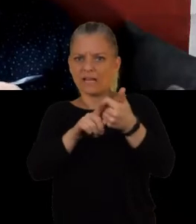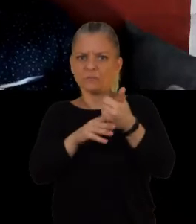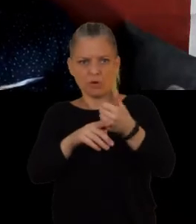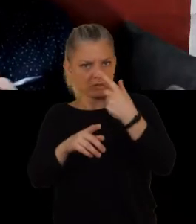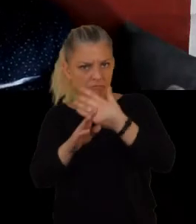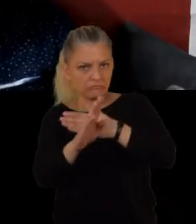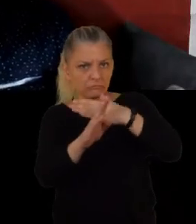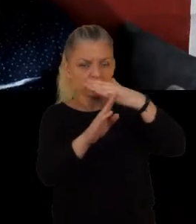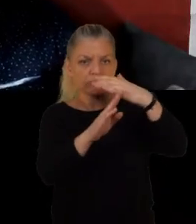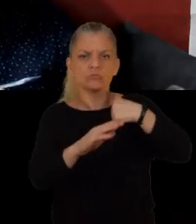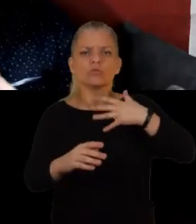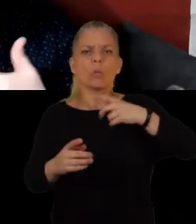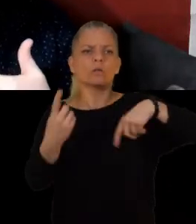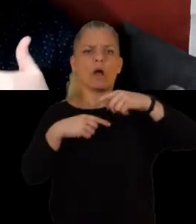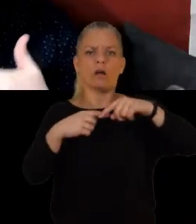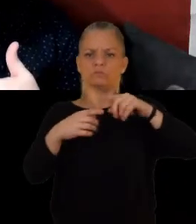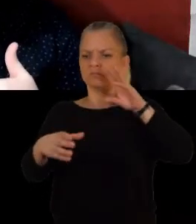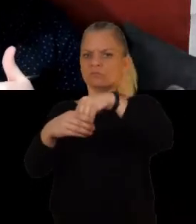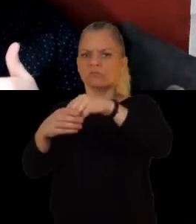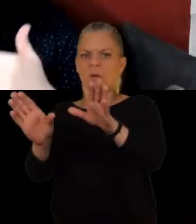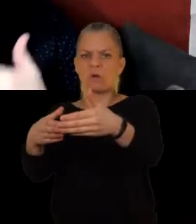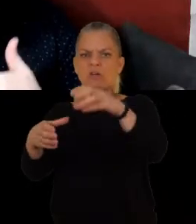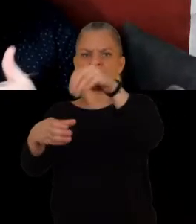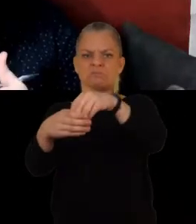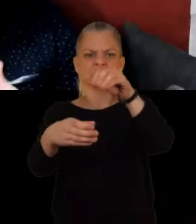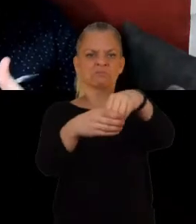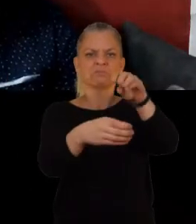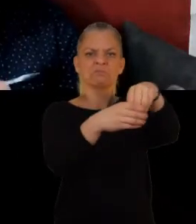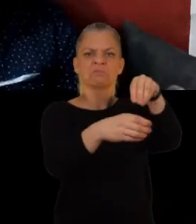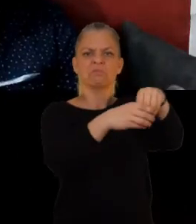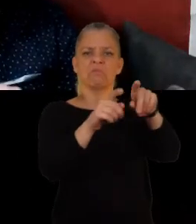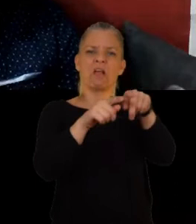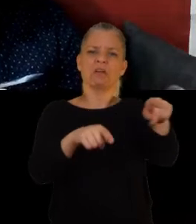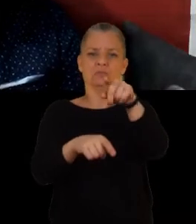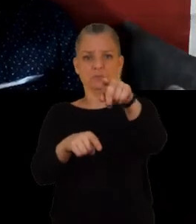for a peer supporter be like that i don't want us to be boxed in because it's now like a bit like